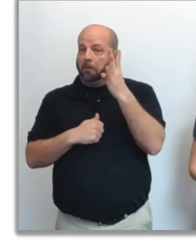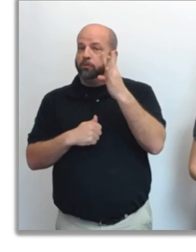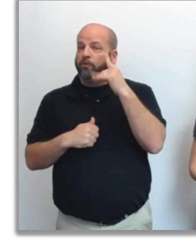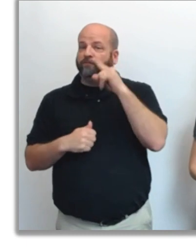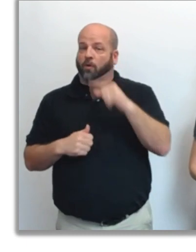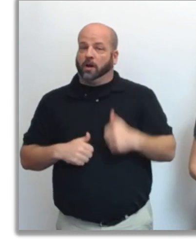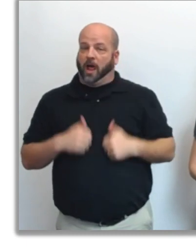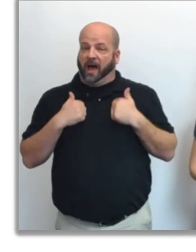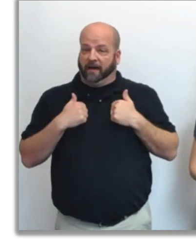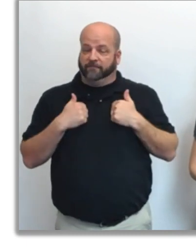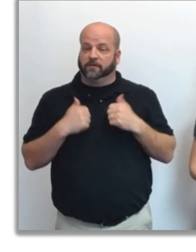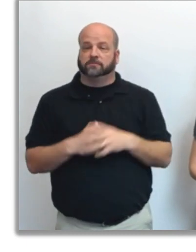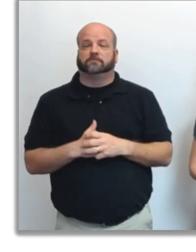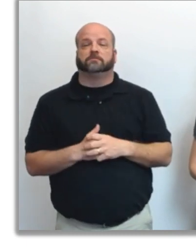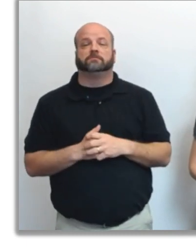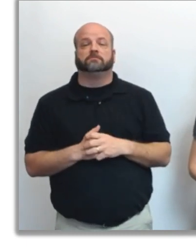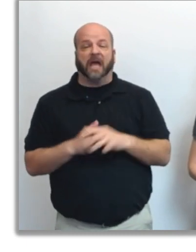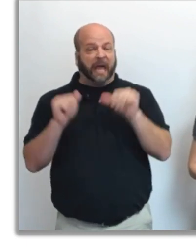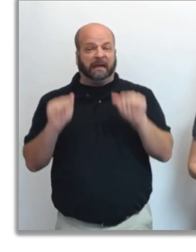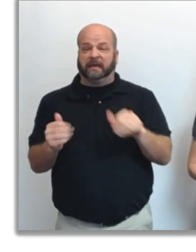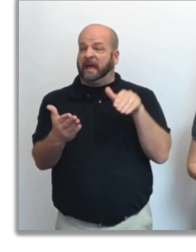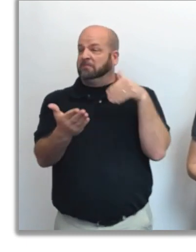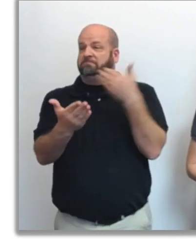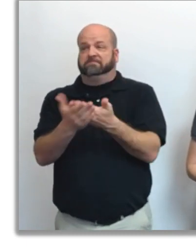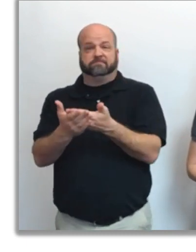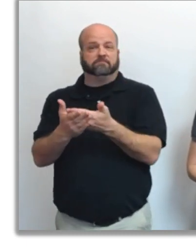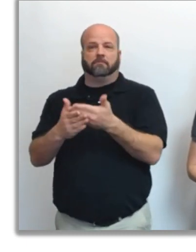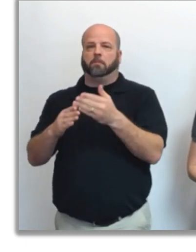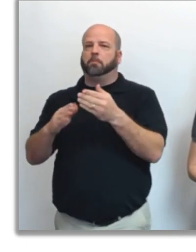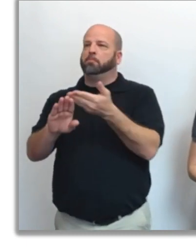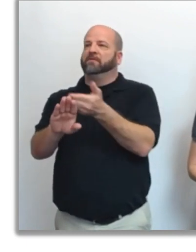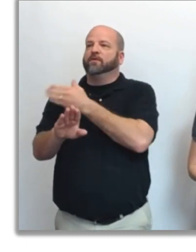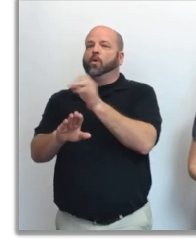storm or hurricane, and can arrive WELL ahead of the storm.